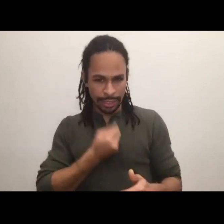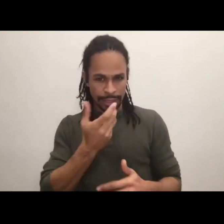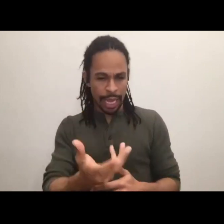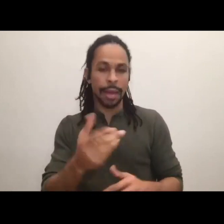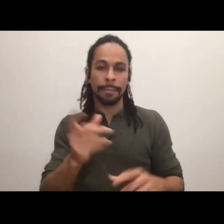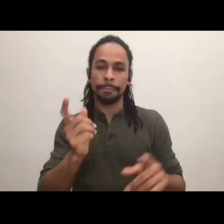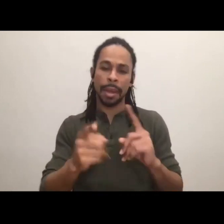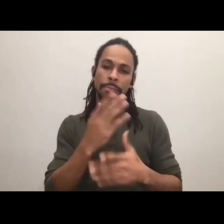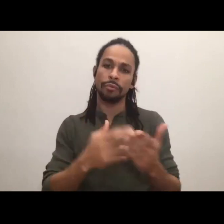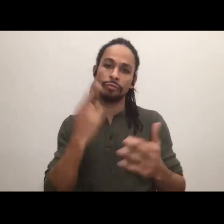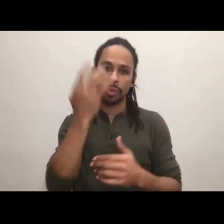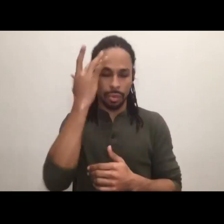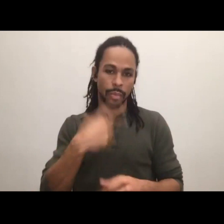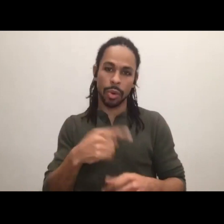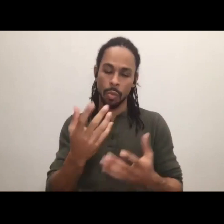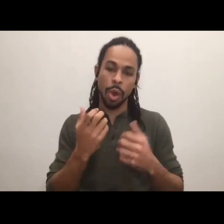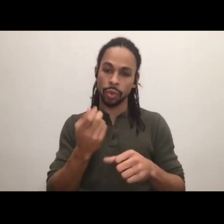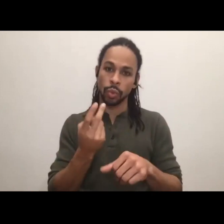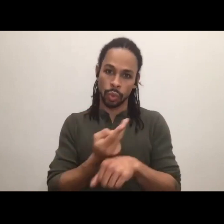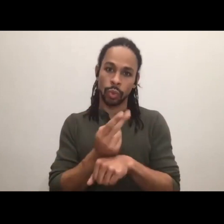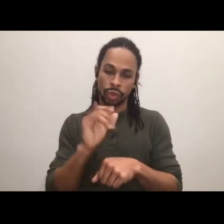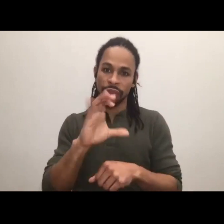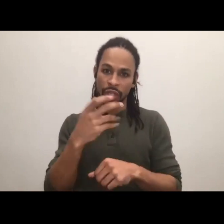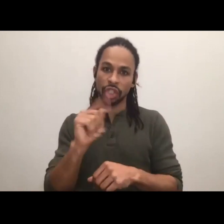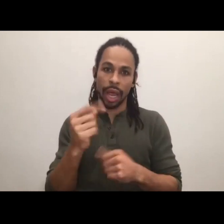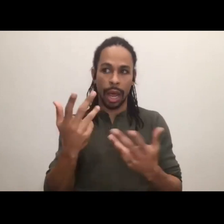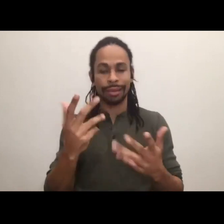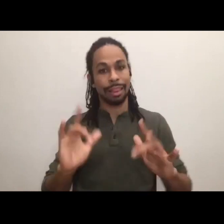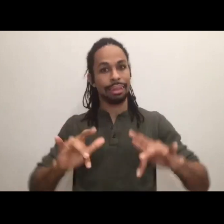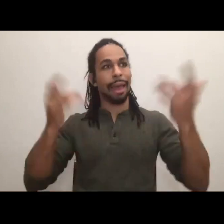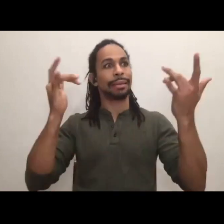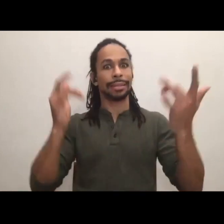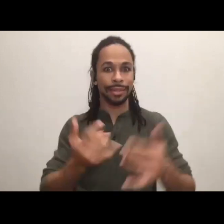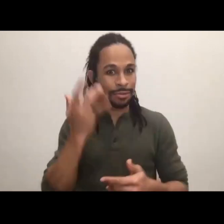describe that while still keeping it fun and not spoiling it for the people reading it